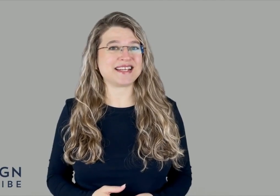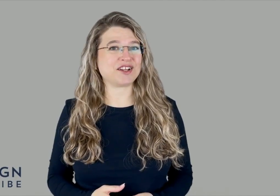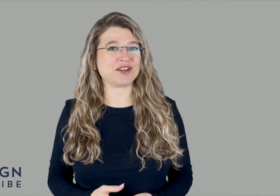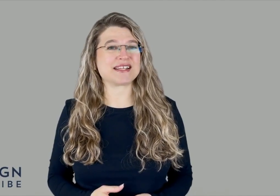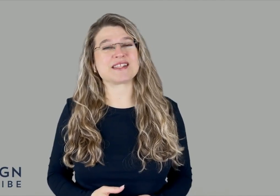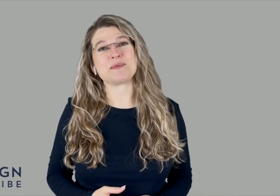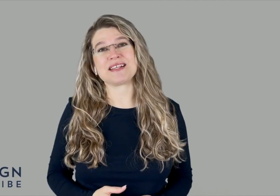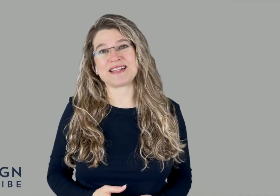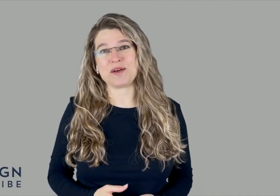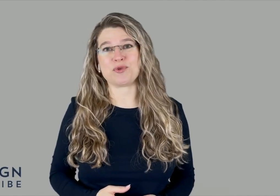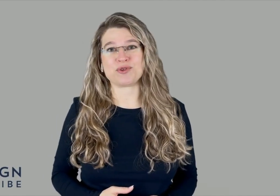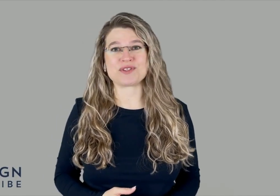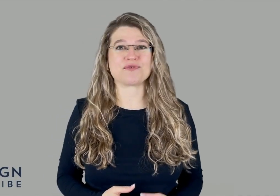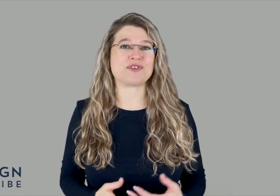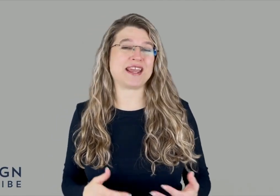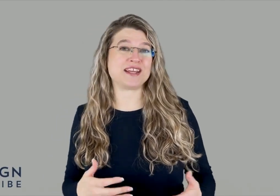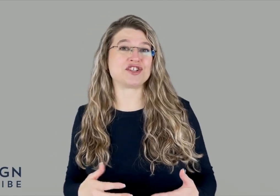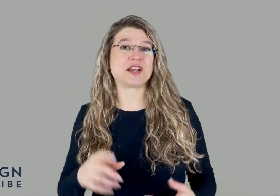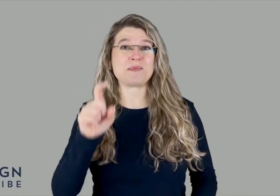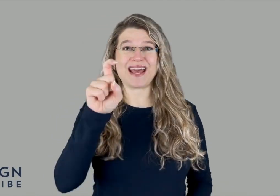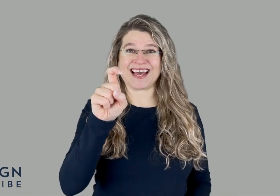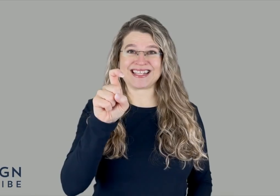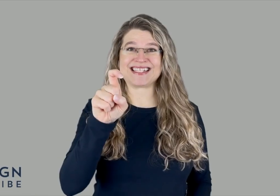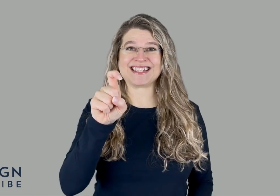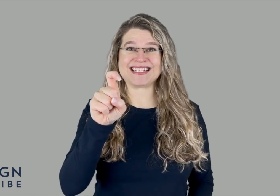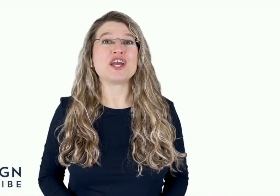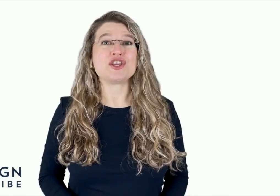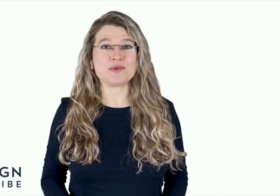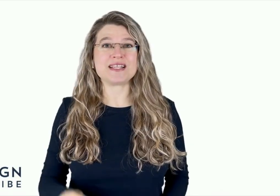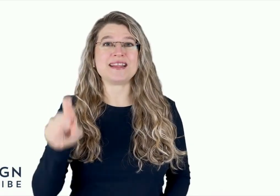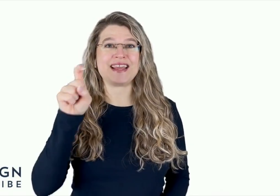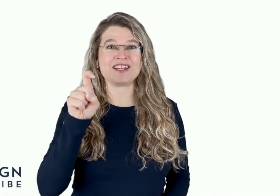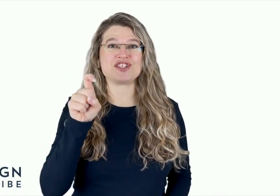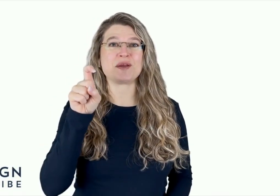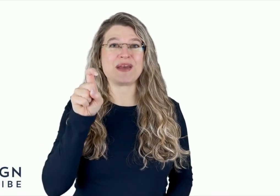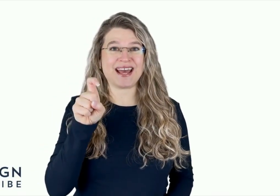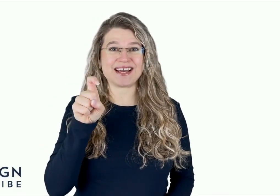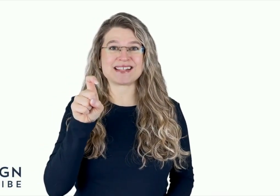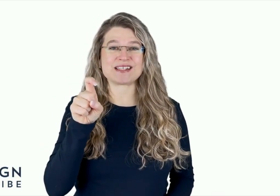take a look at some examples for the handshape X. Using the handshape X,